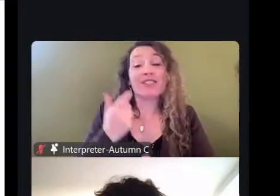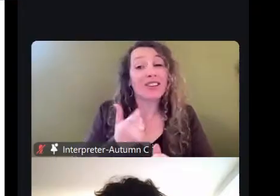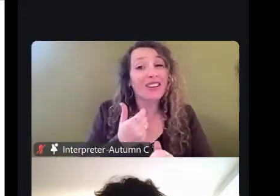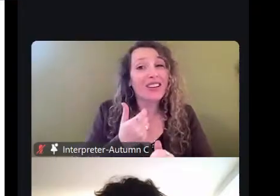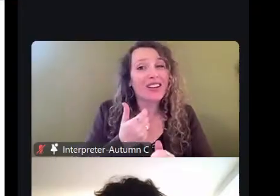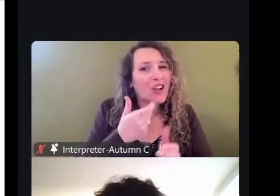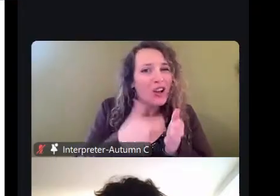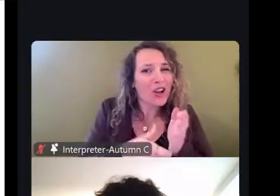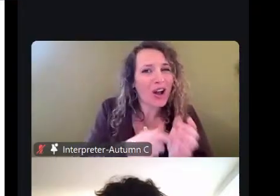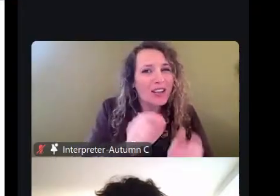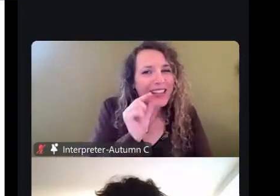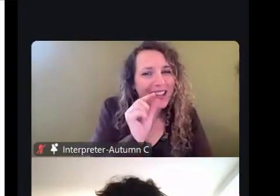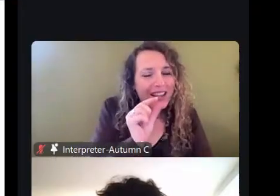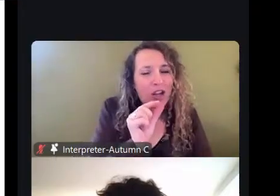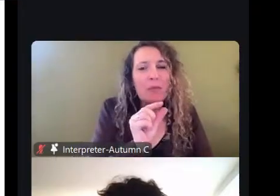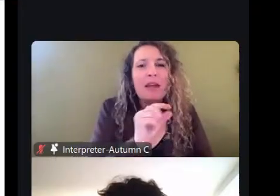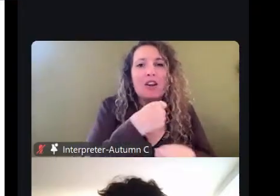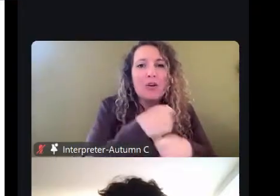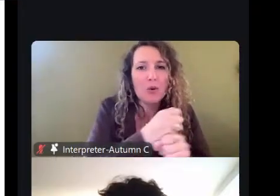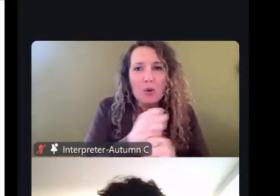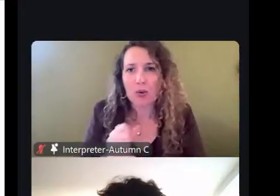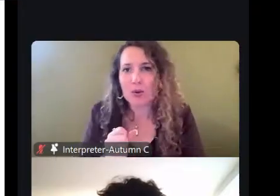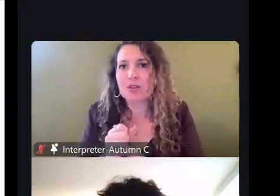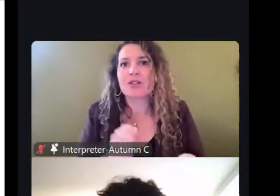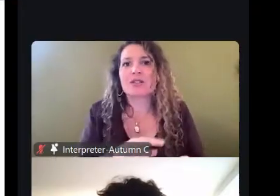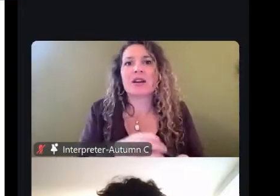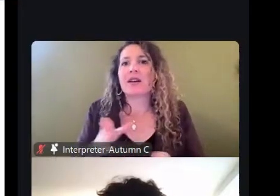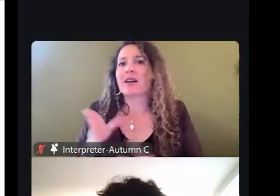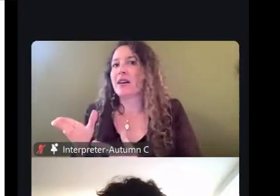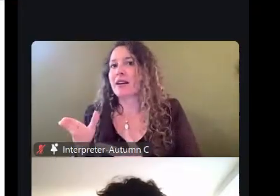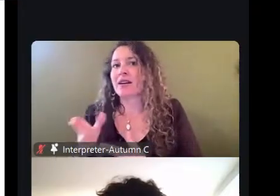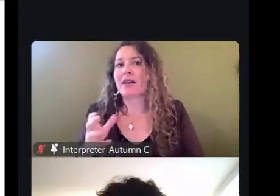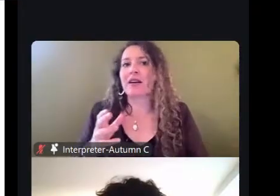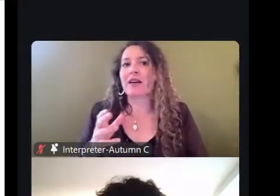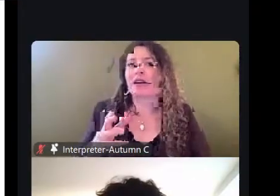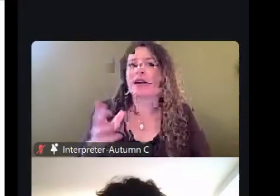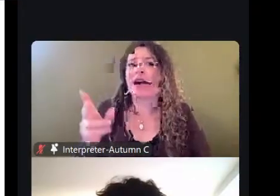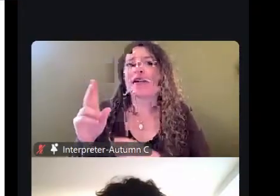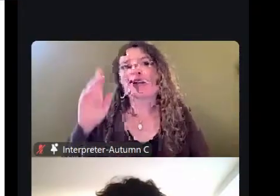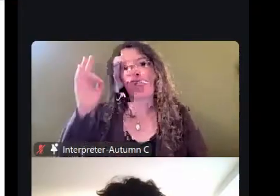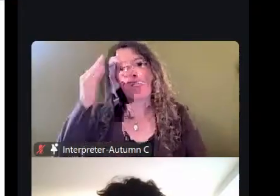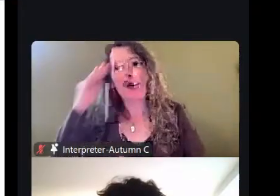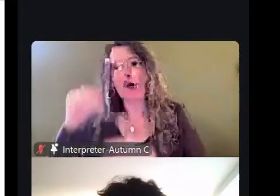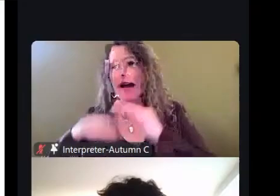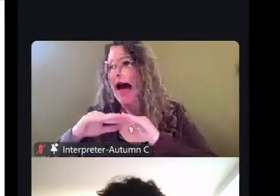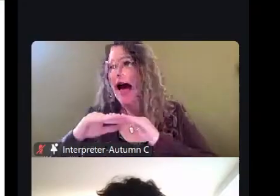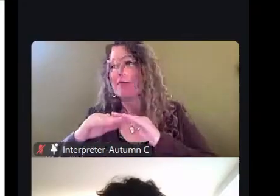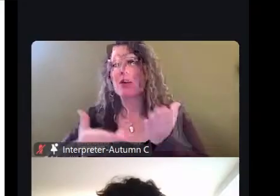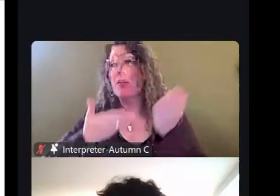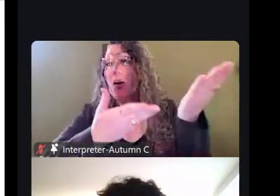And so you'll see, I'm sure federal caps that are proposed and don't get passed. You'll see all kinds of